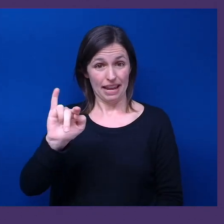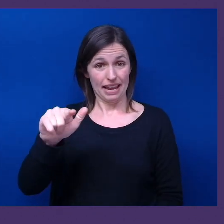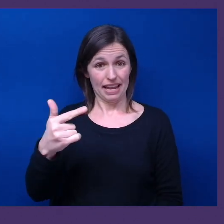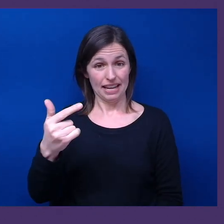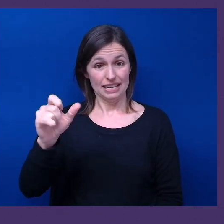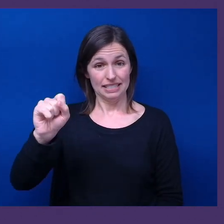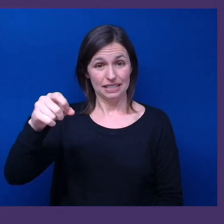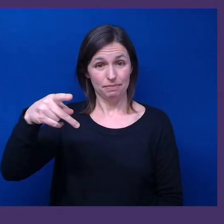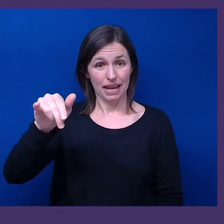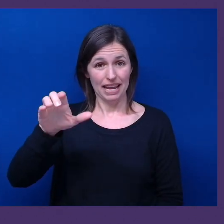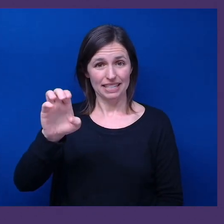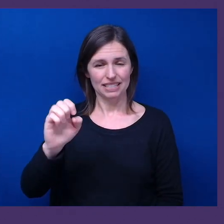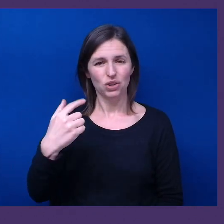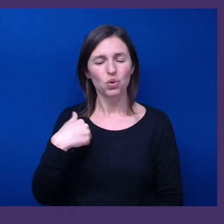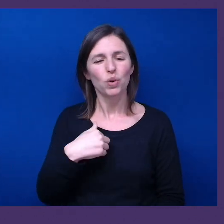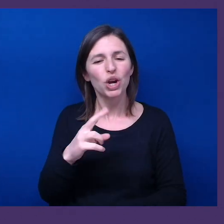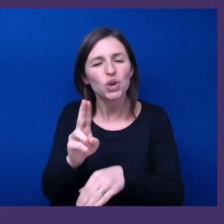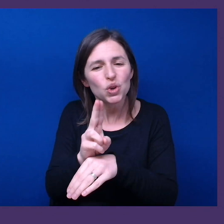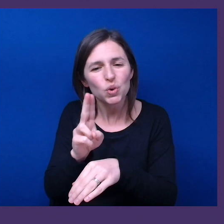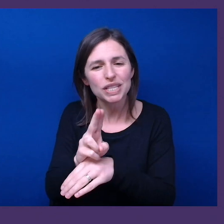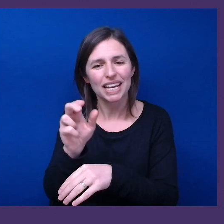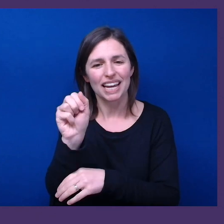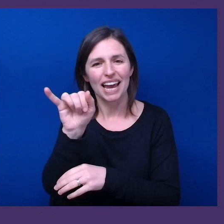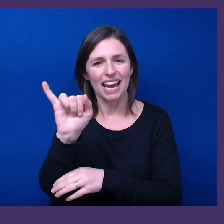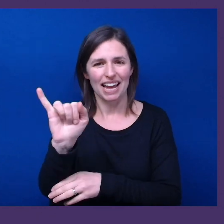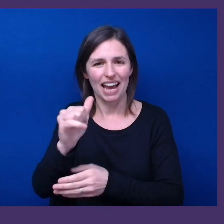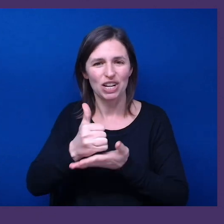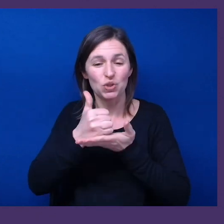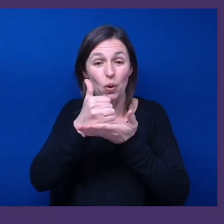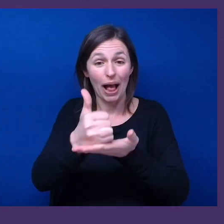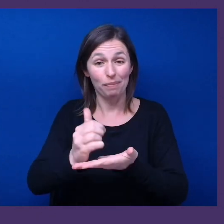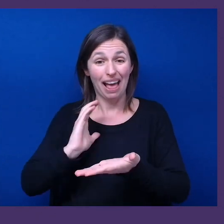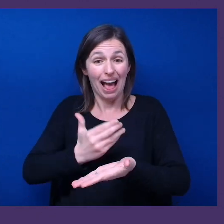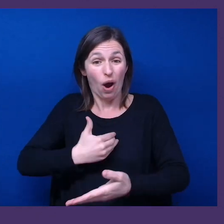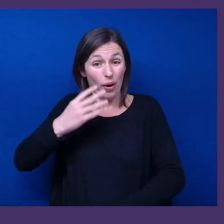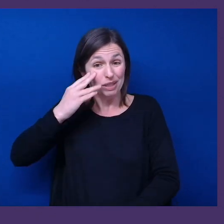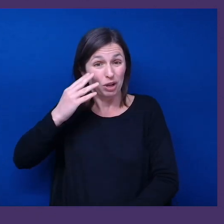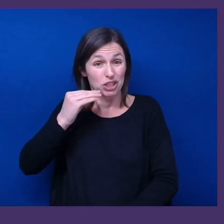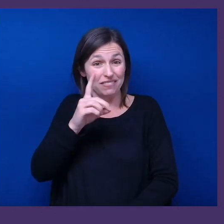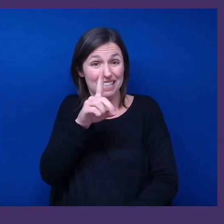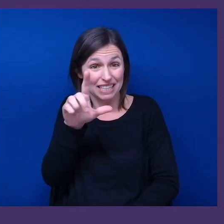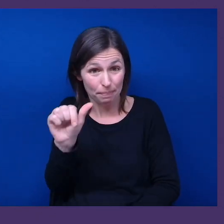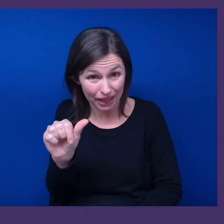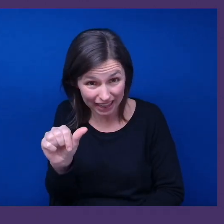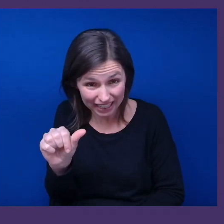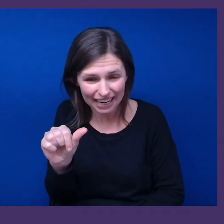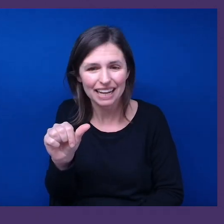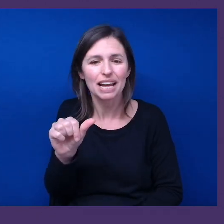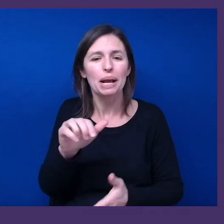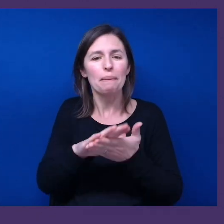and also turning what has been historically seen as a weakness into a competitive advantage.